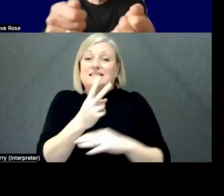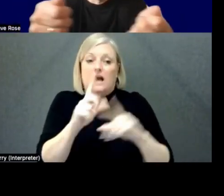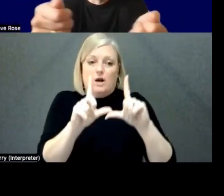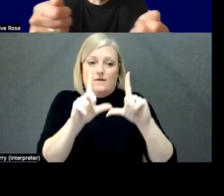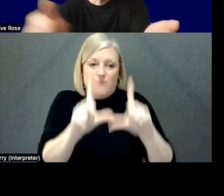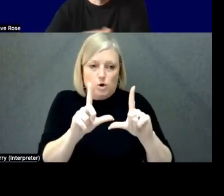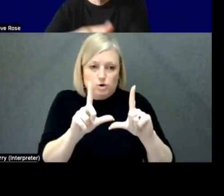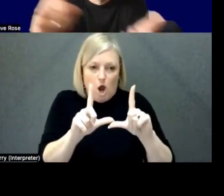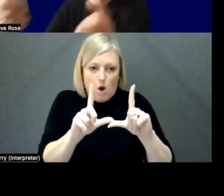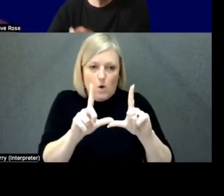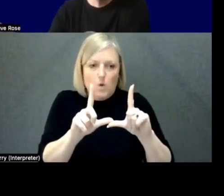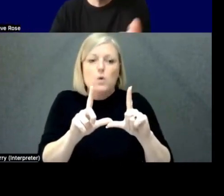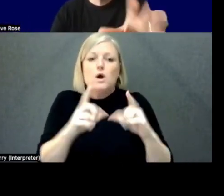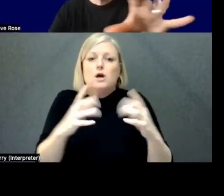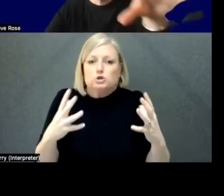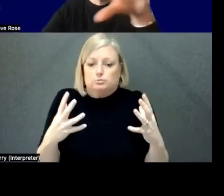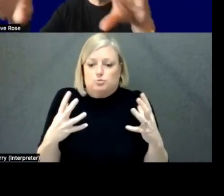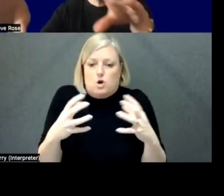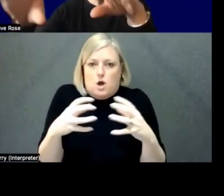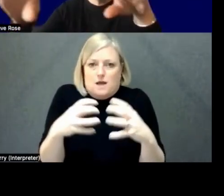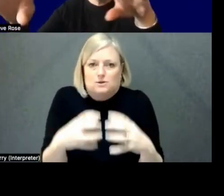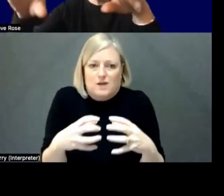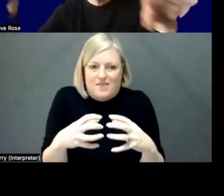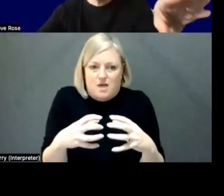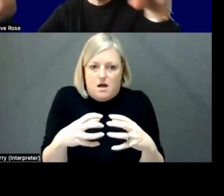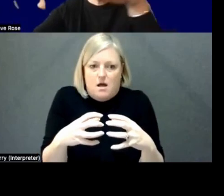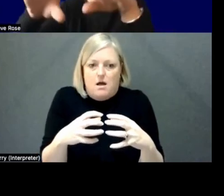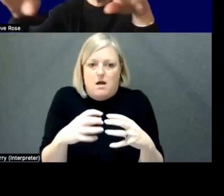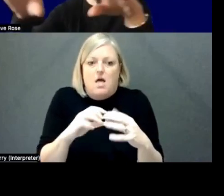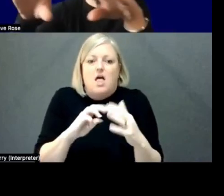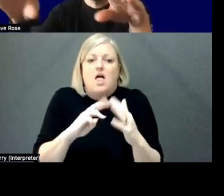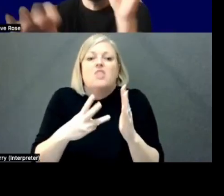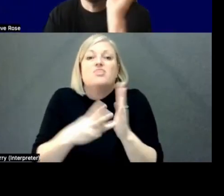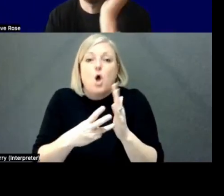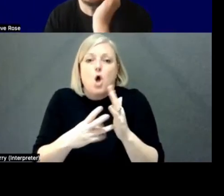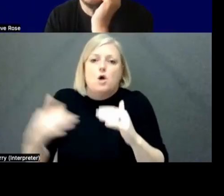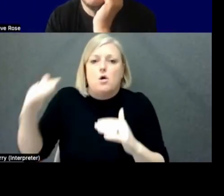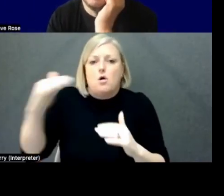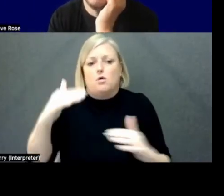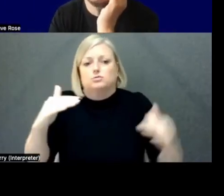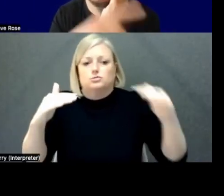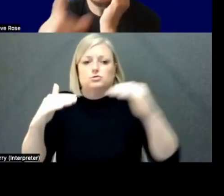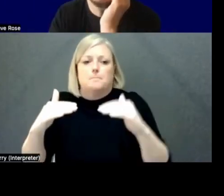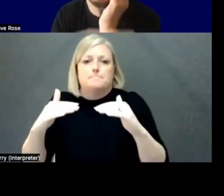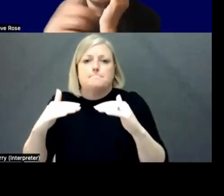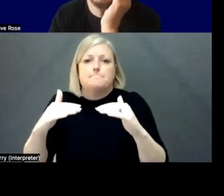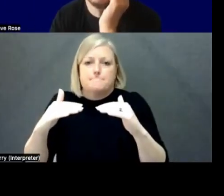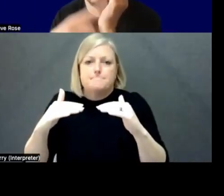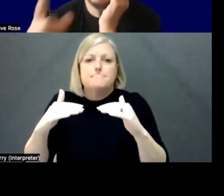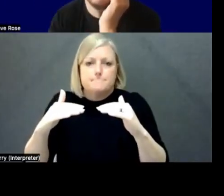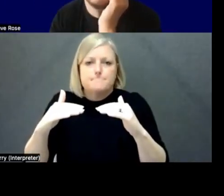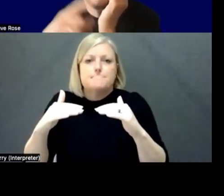hands together, and the third time she's in more of a listening position and she's doing that. And she's still using those listening